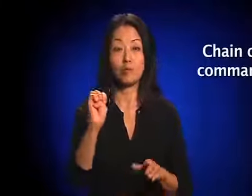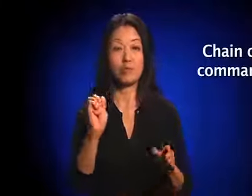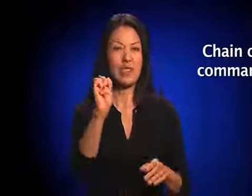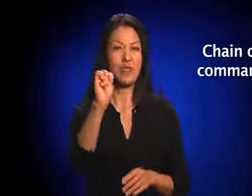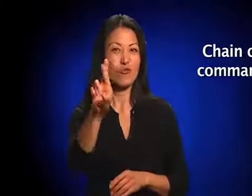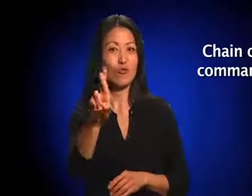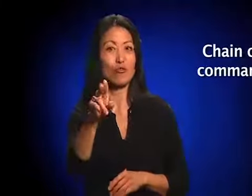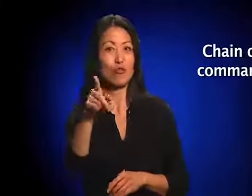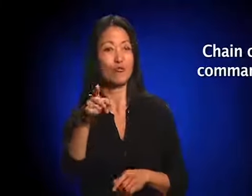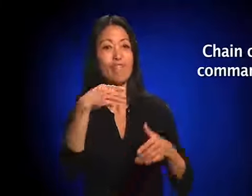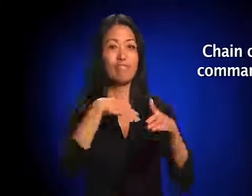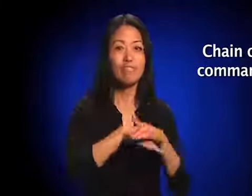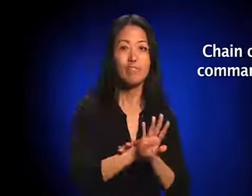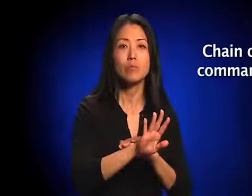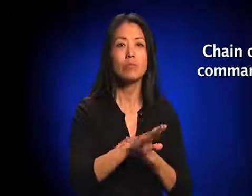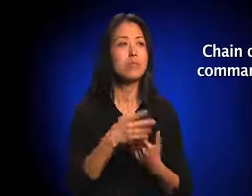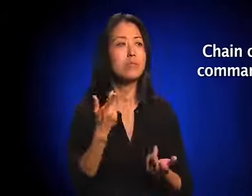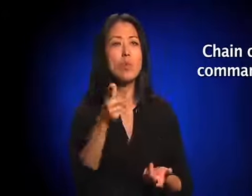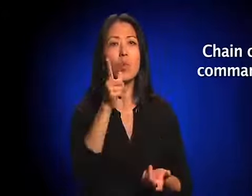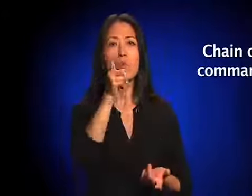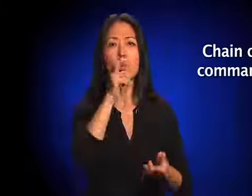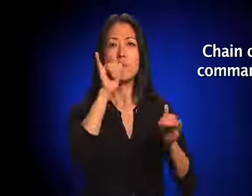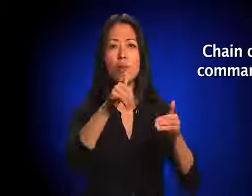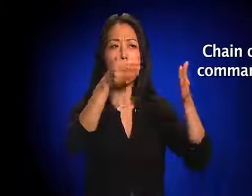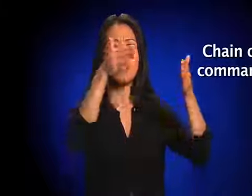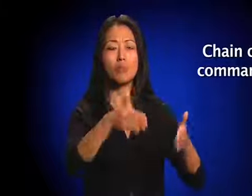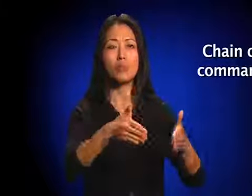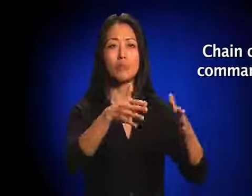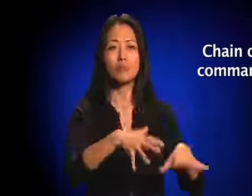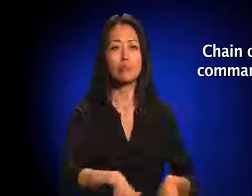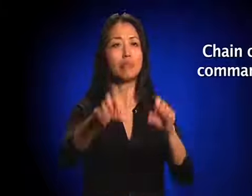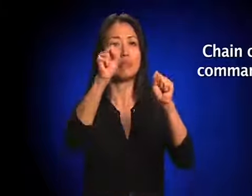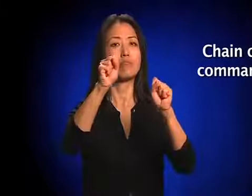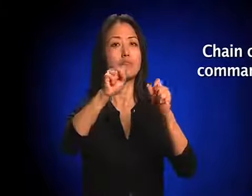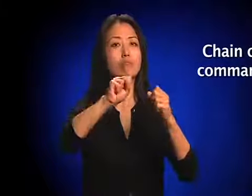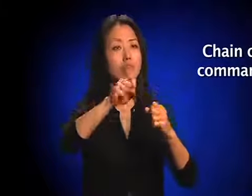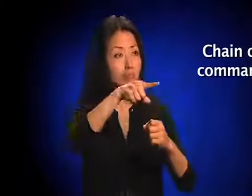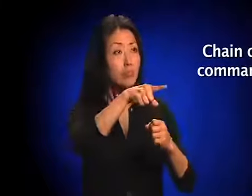Find out the chain of command in the emergency room and the name of the person you should talk to